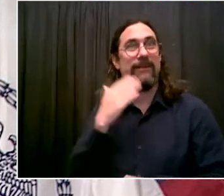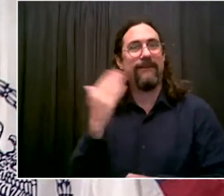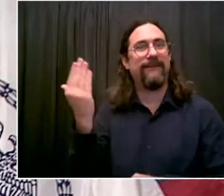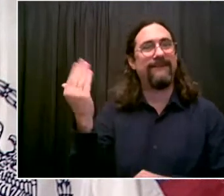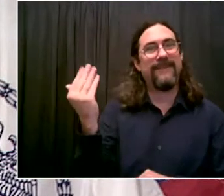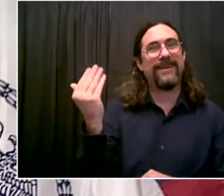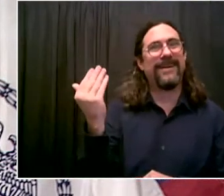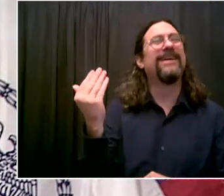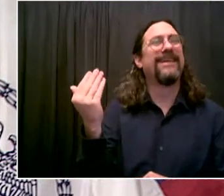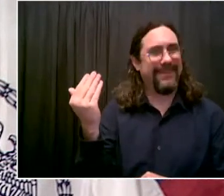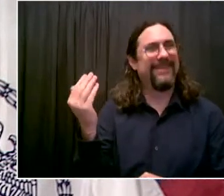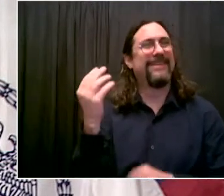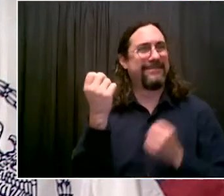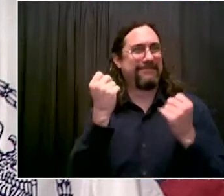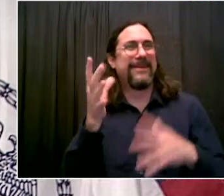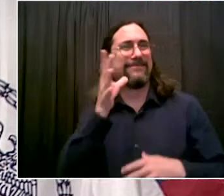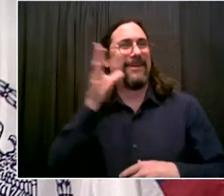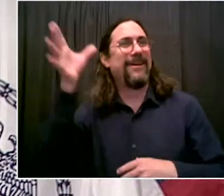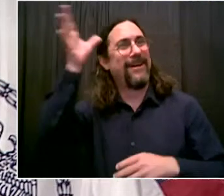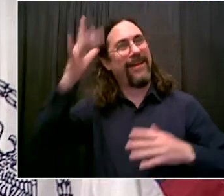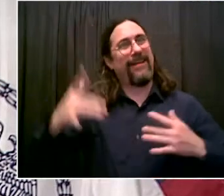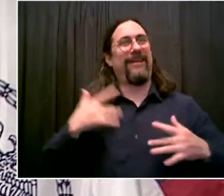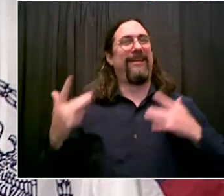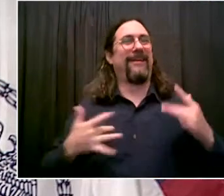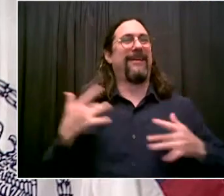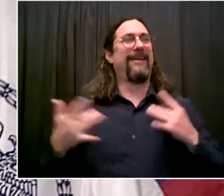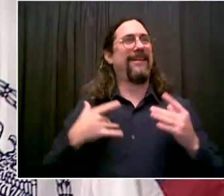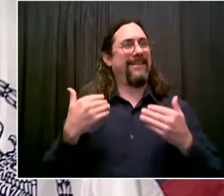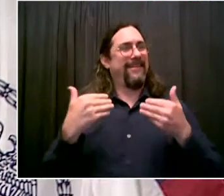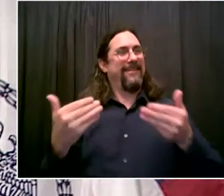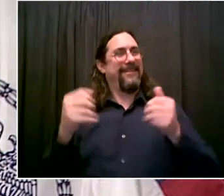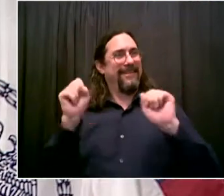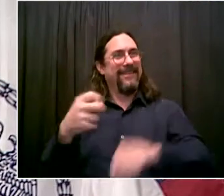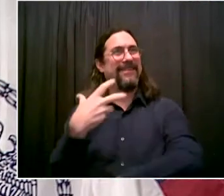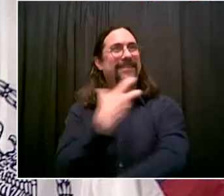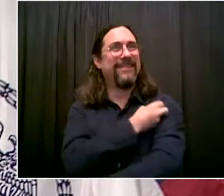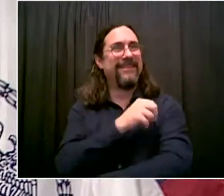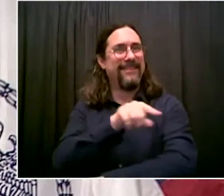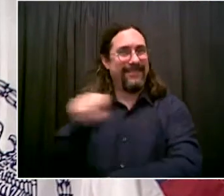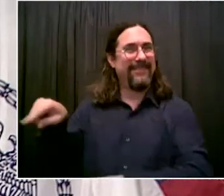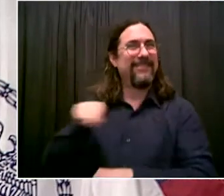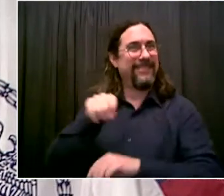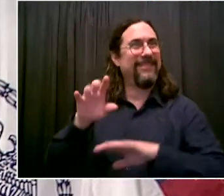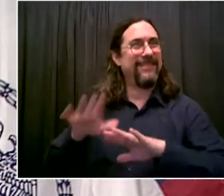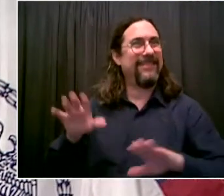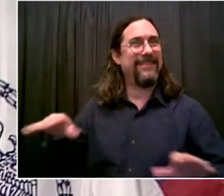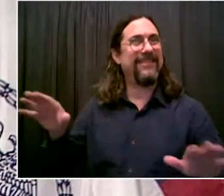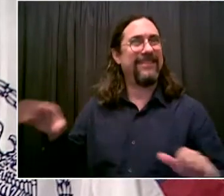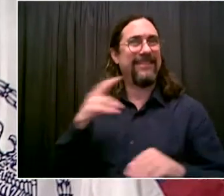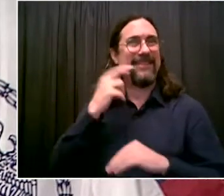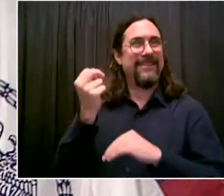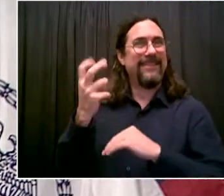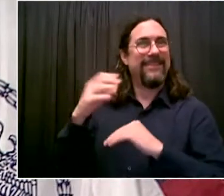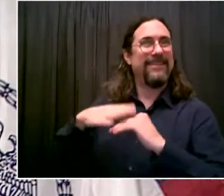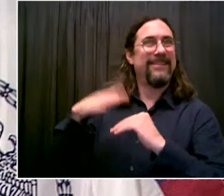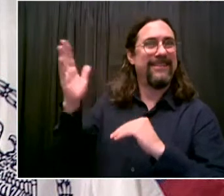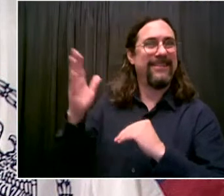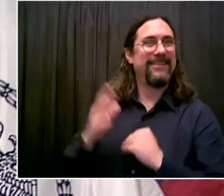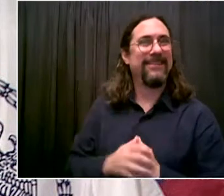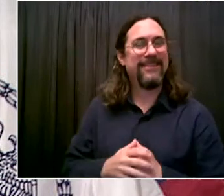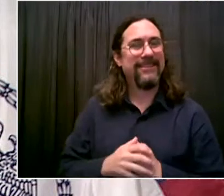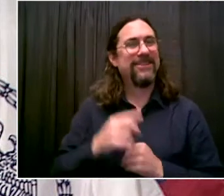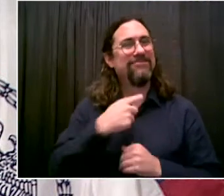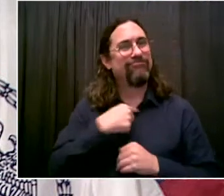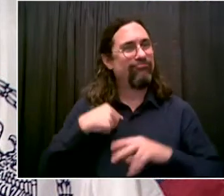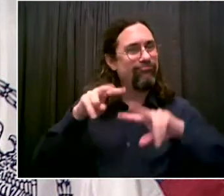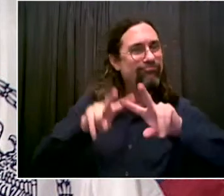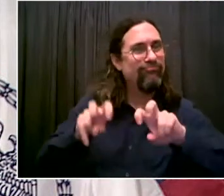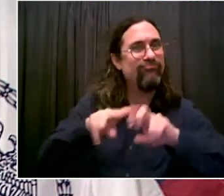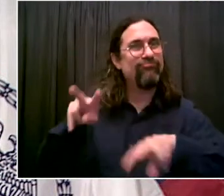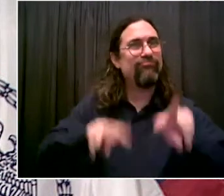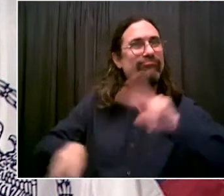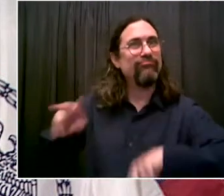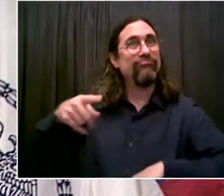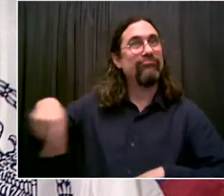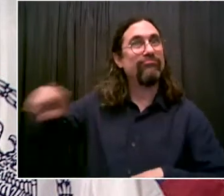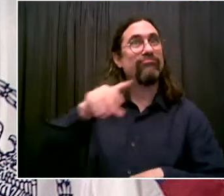OUT THERE I